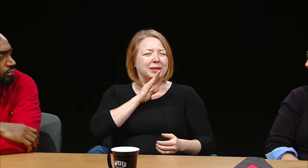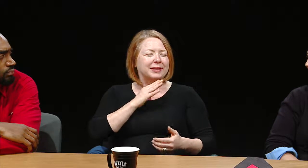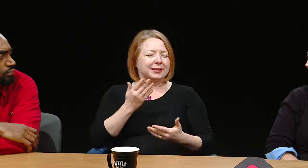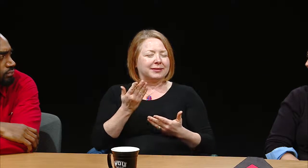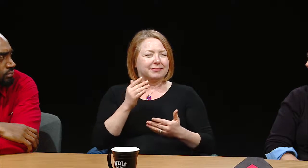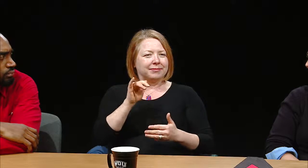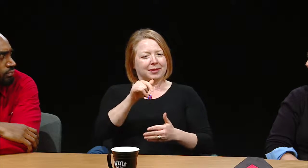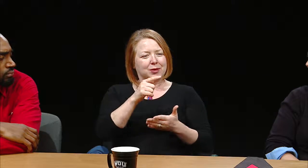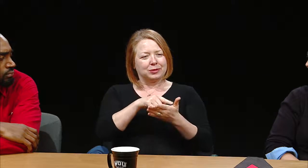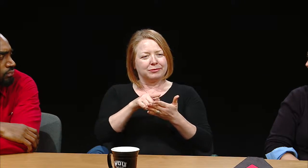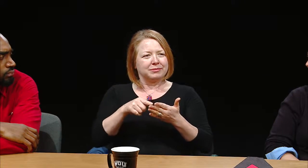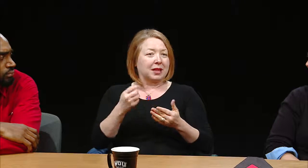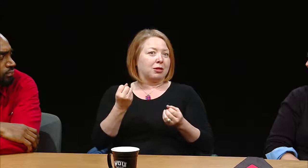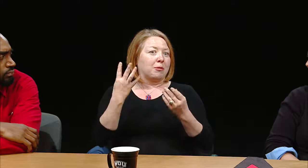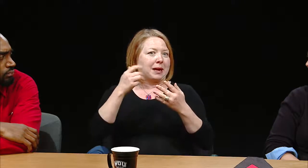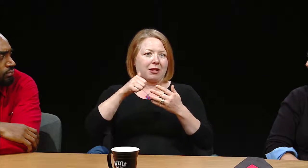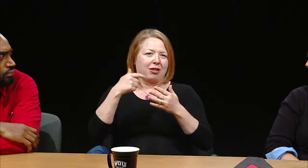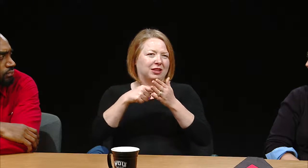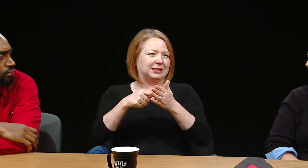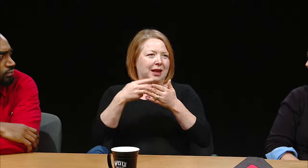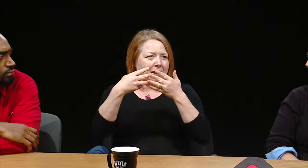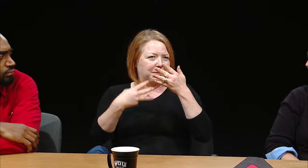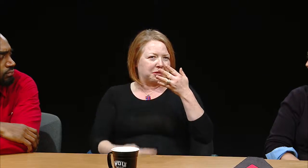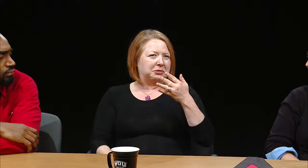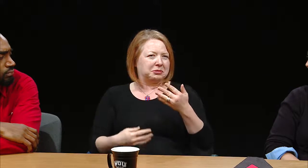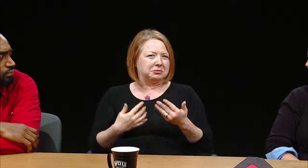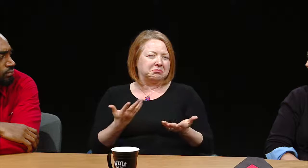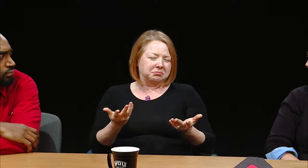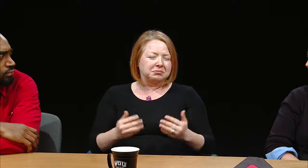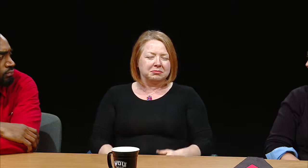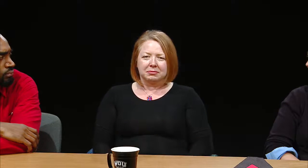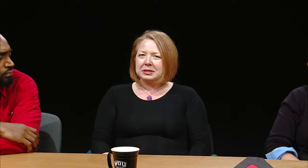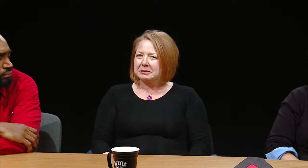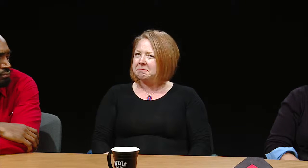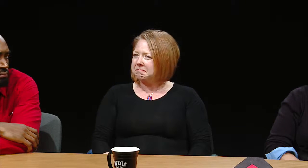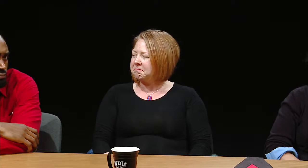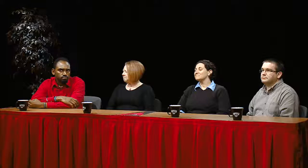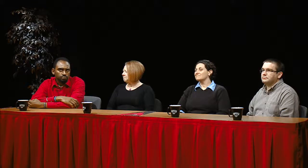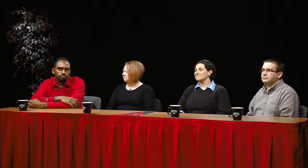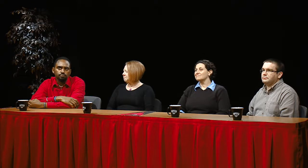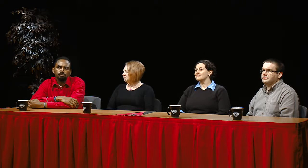It was a little more digestible in the realm of captioning. And I found that, for me, the best way